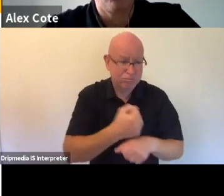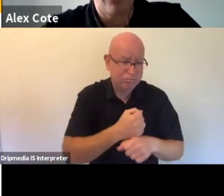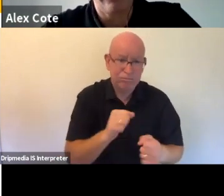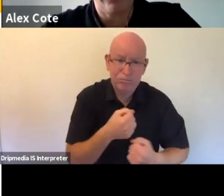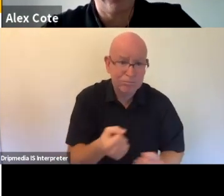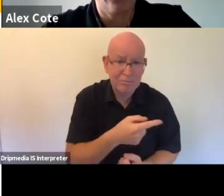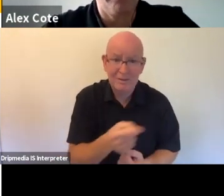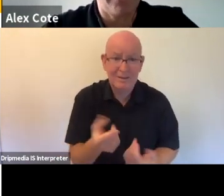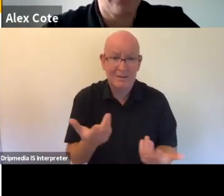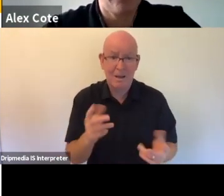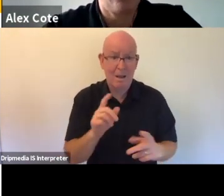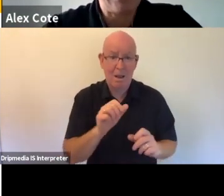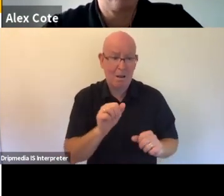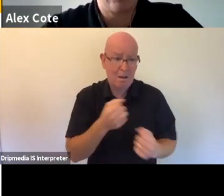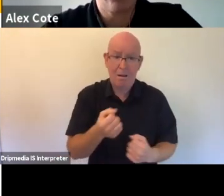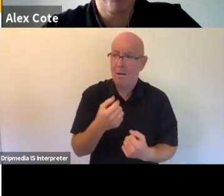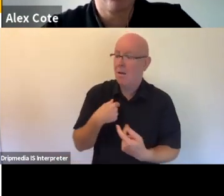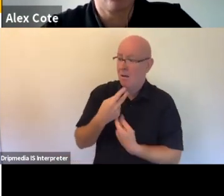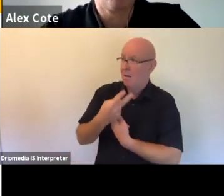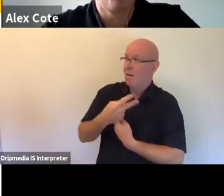One of the issues we mentioned is the lack of outreach in countries